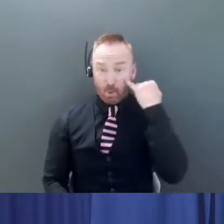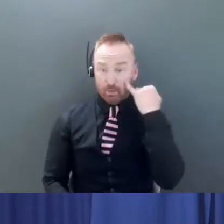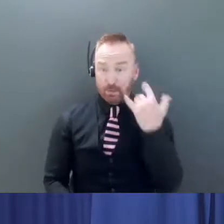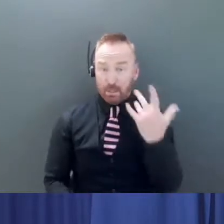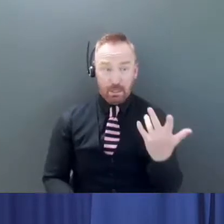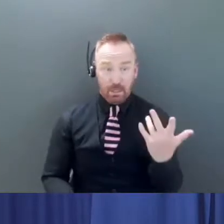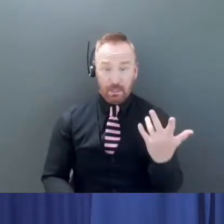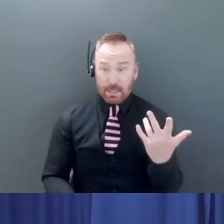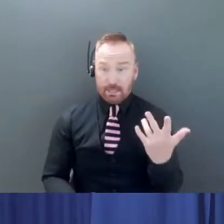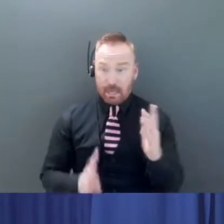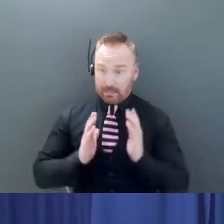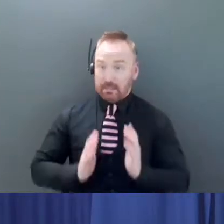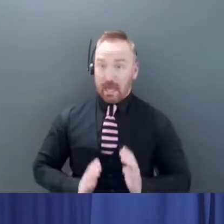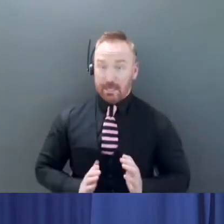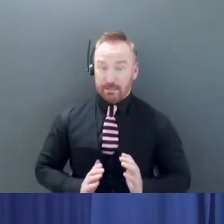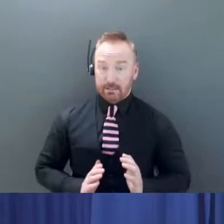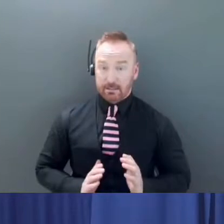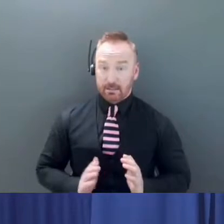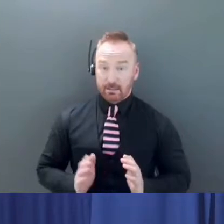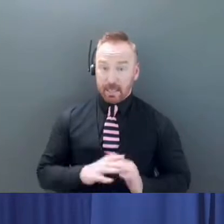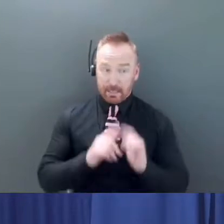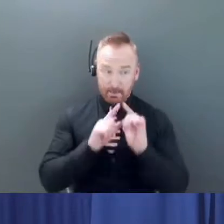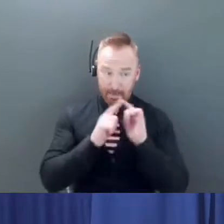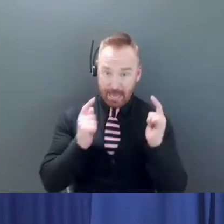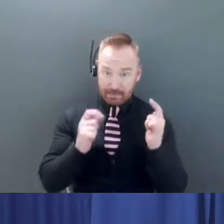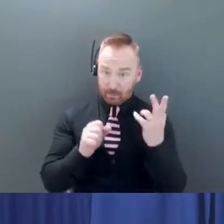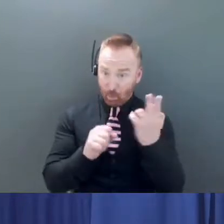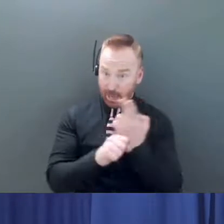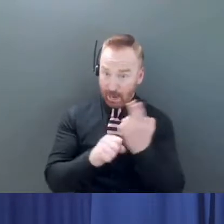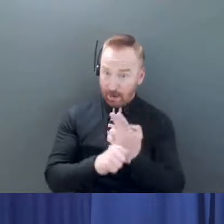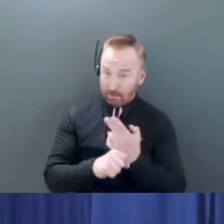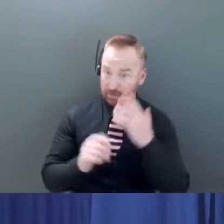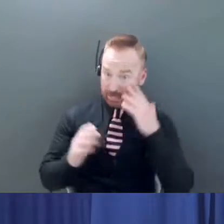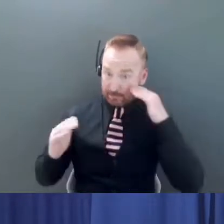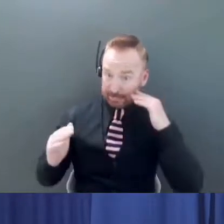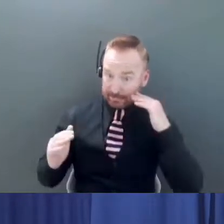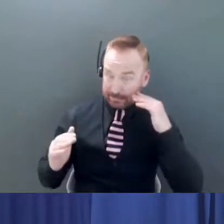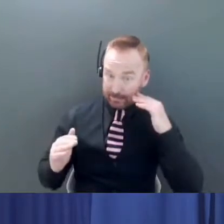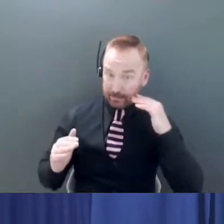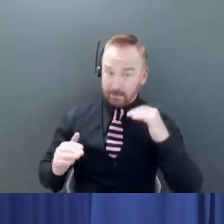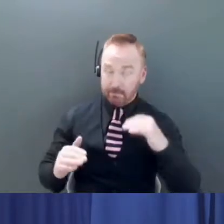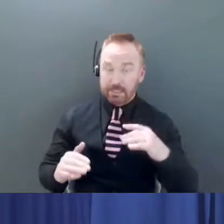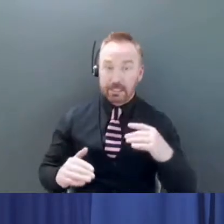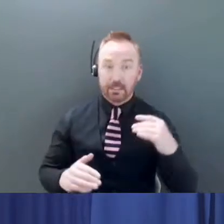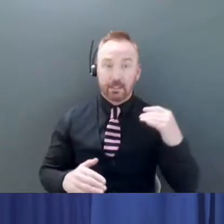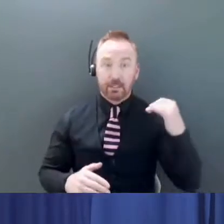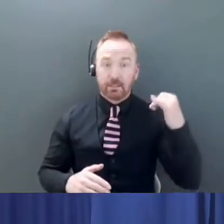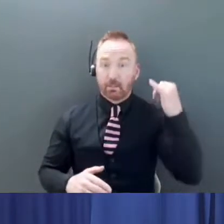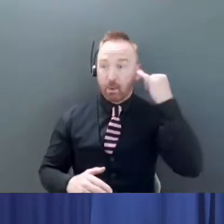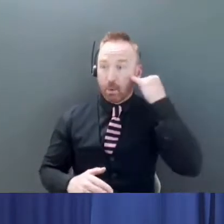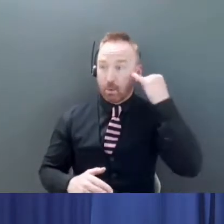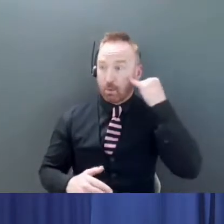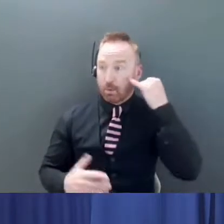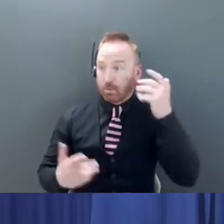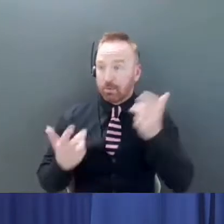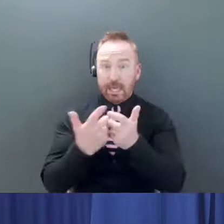clients to wear a mask, then the accomplishment can determine in